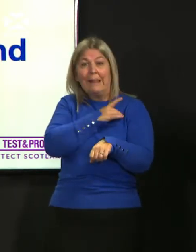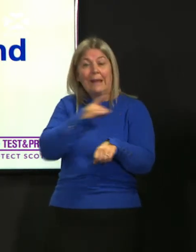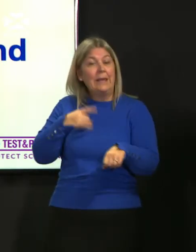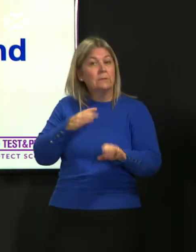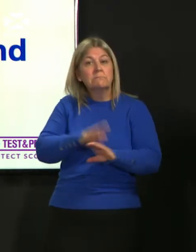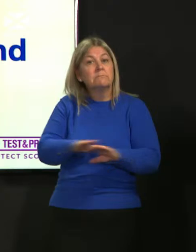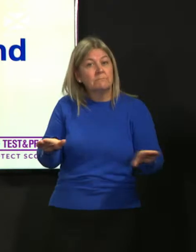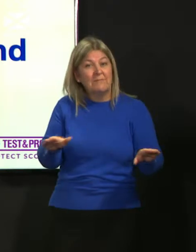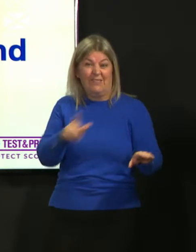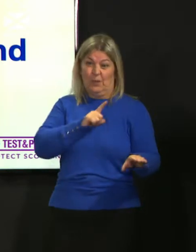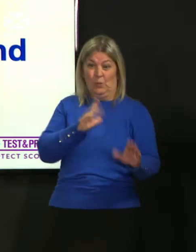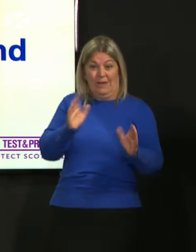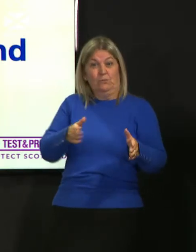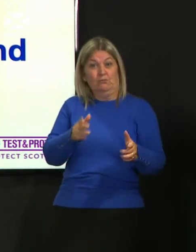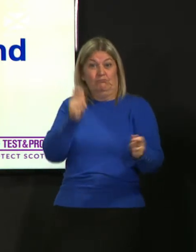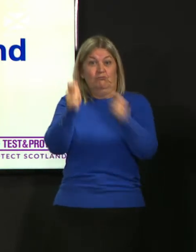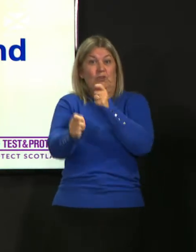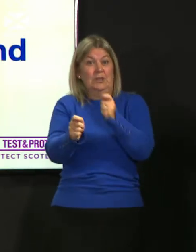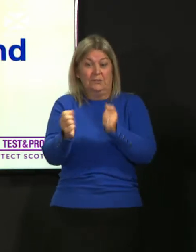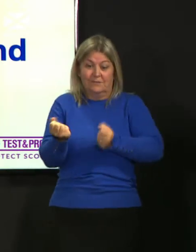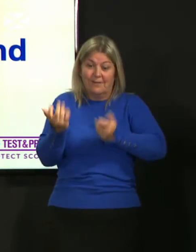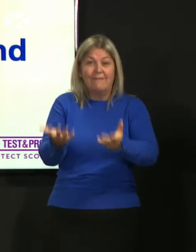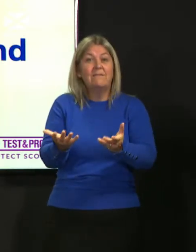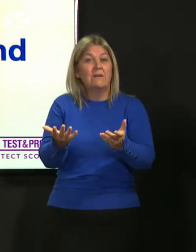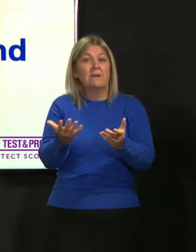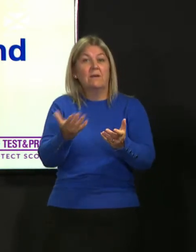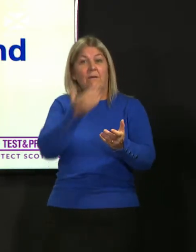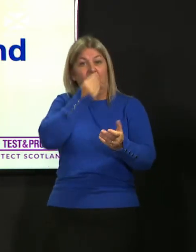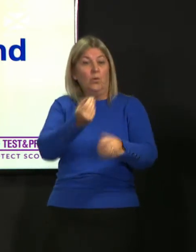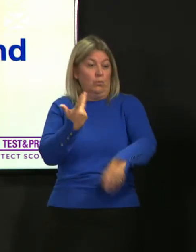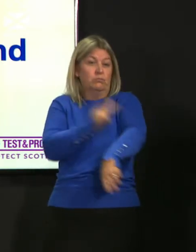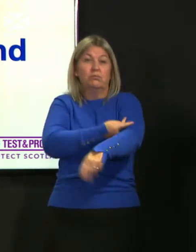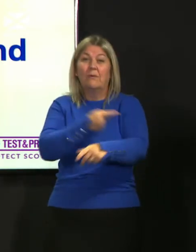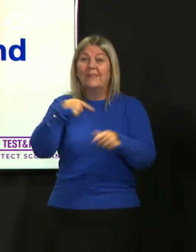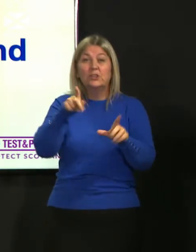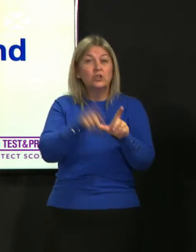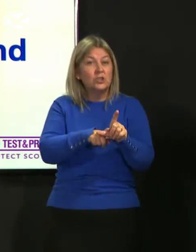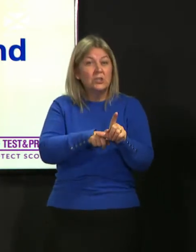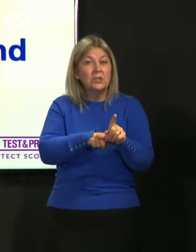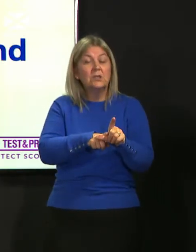had to change the way we deliver it this year. Not only is there a 50 percent increase